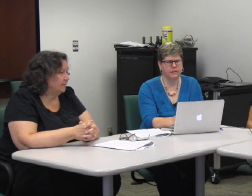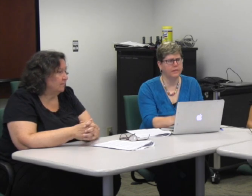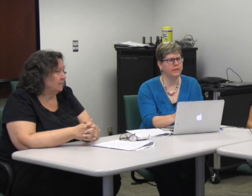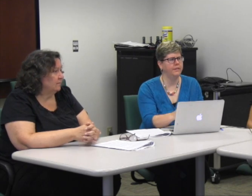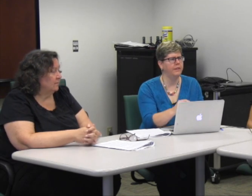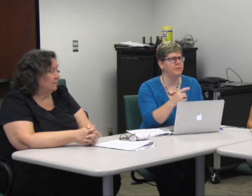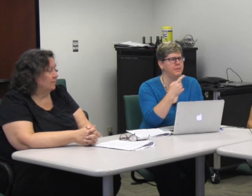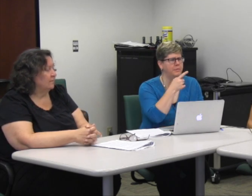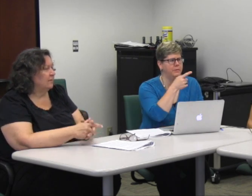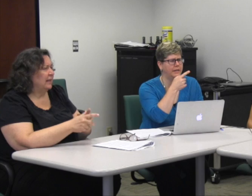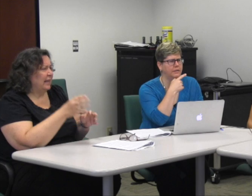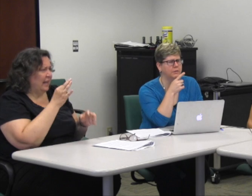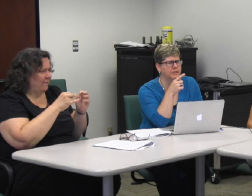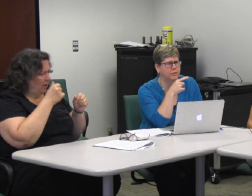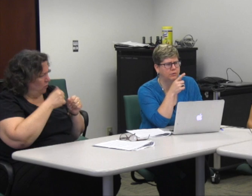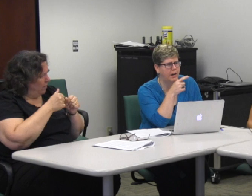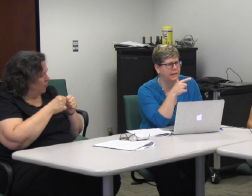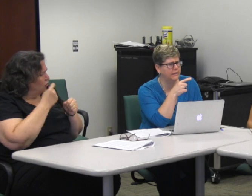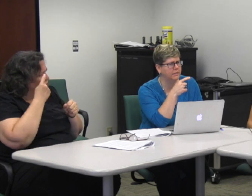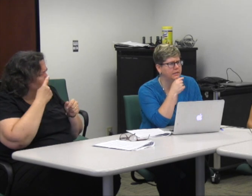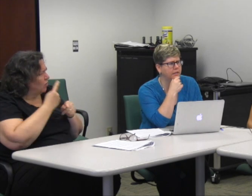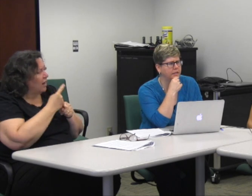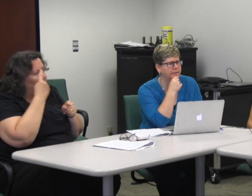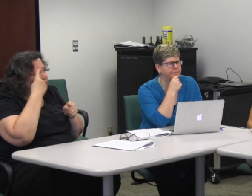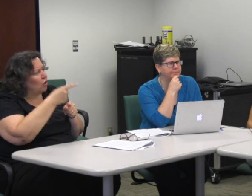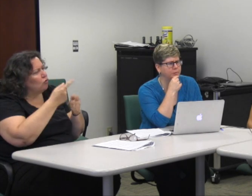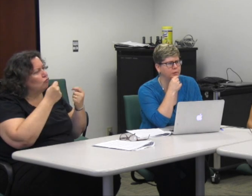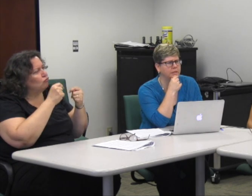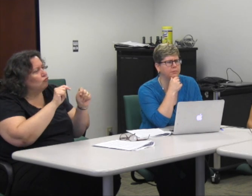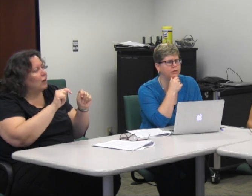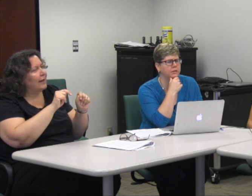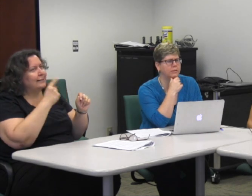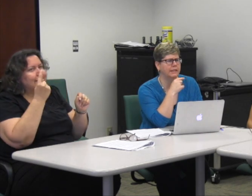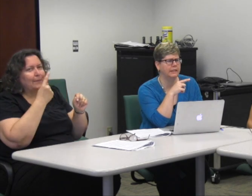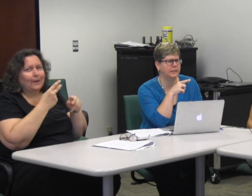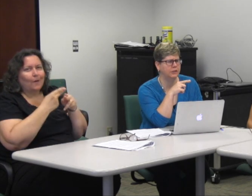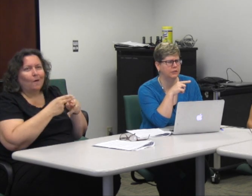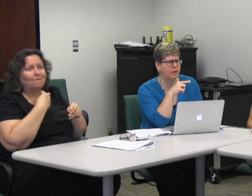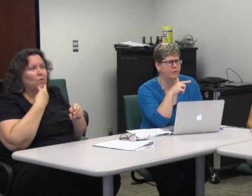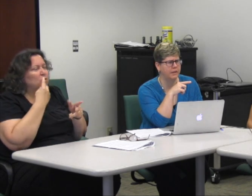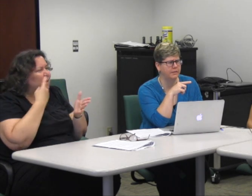Ms. Lane-Outlaw: If I remember right, there was a trial with some voice-recognition software,